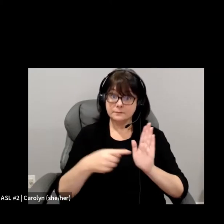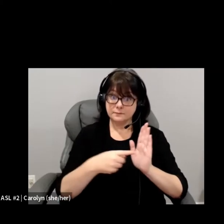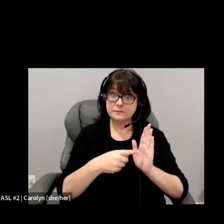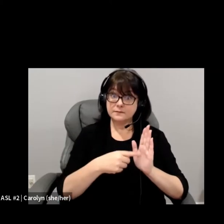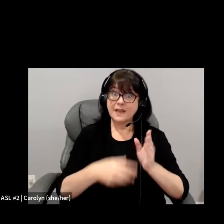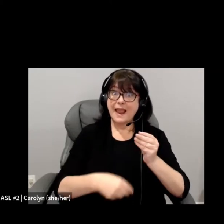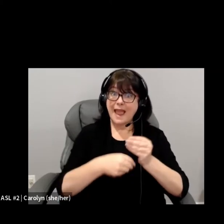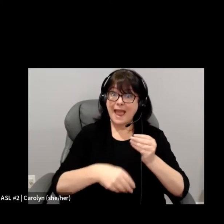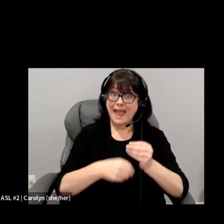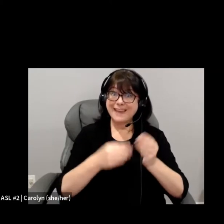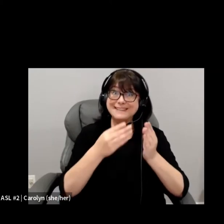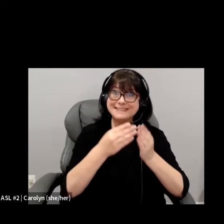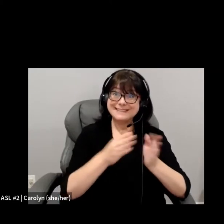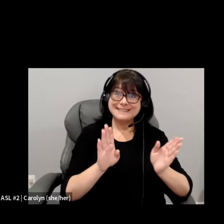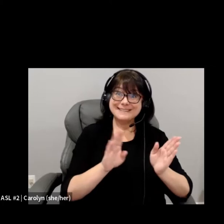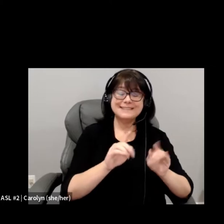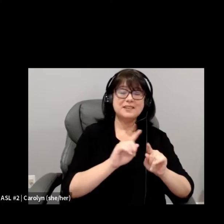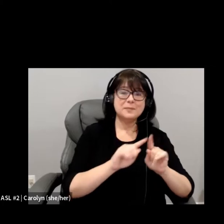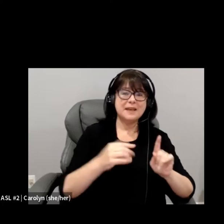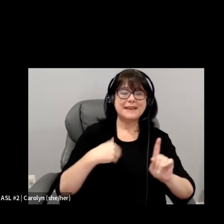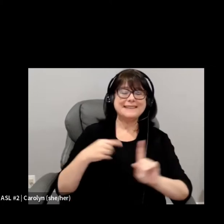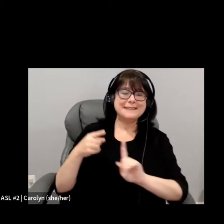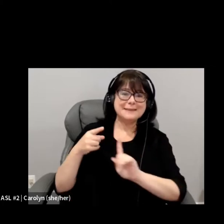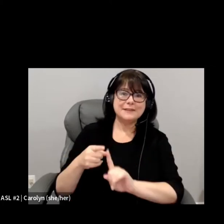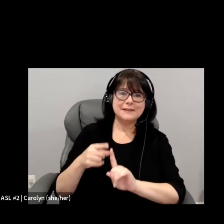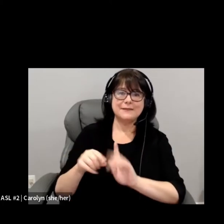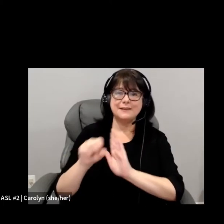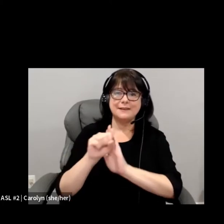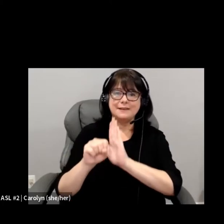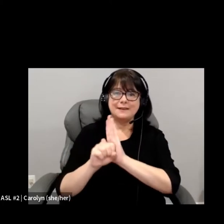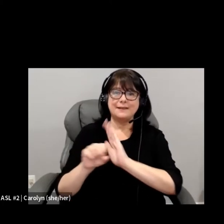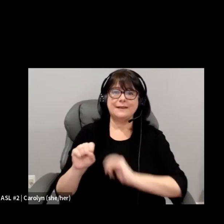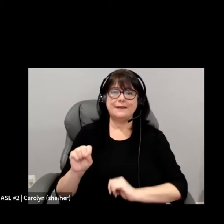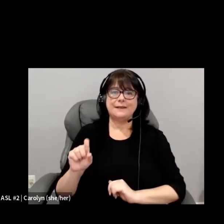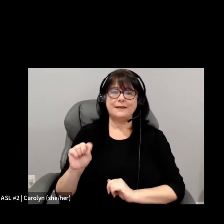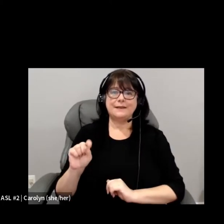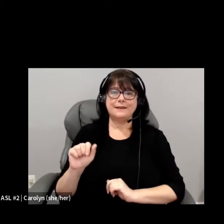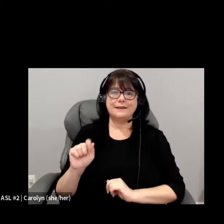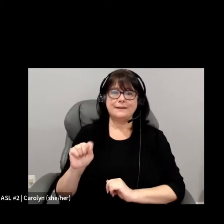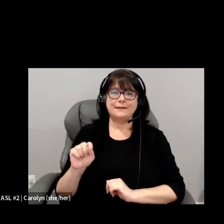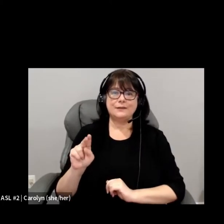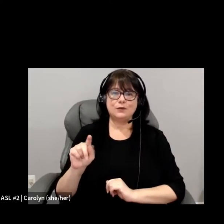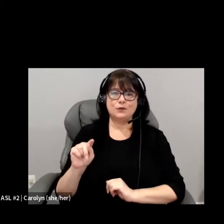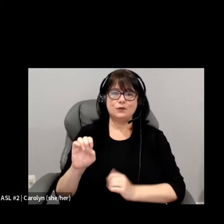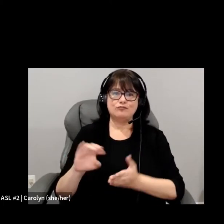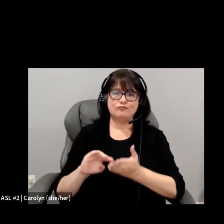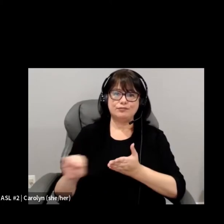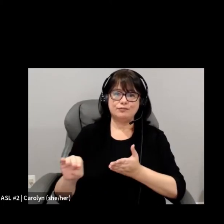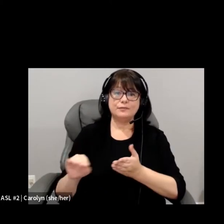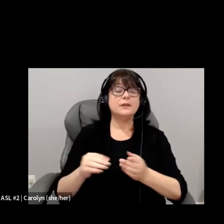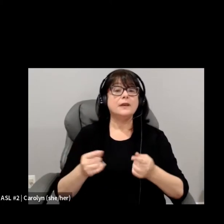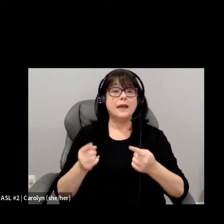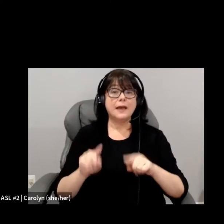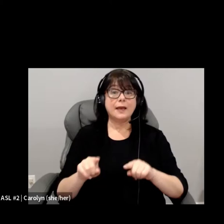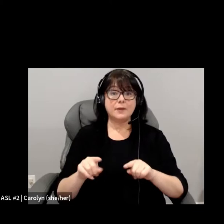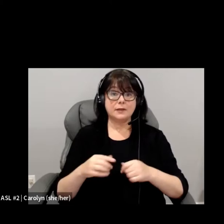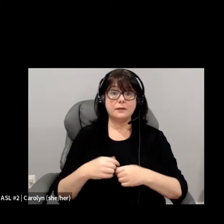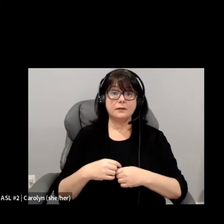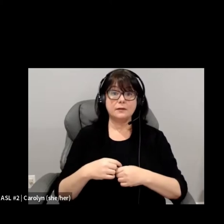STATUTORY EXEMPTION. THE RIGHT TO BE FREE OF DISCRIMINATION HELD BY PEOPLE WITH DISABILITIES AND PARTICULARLY